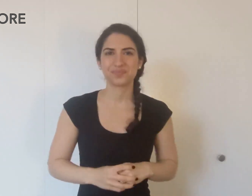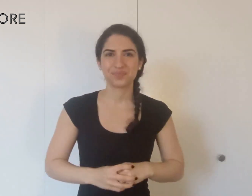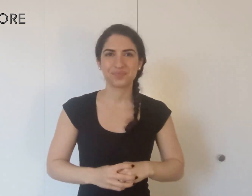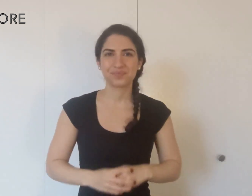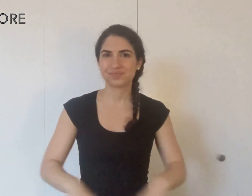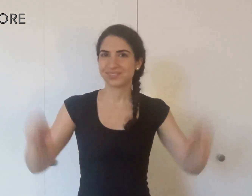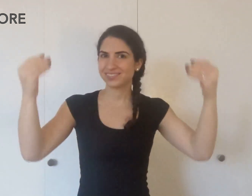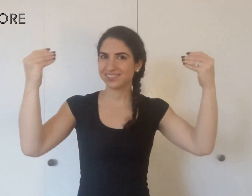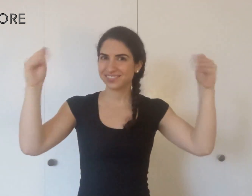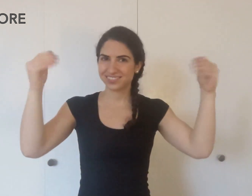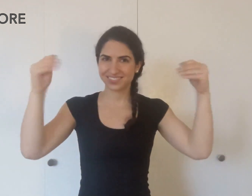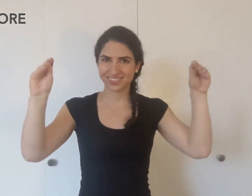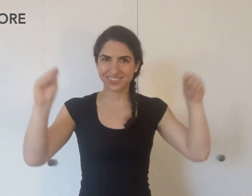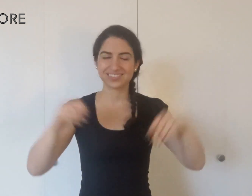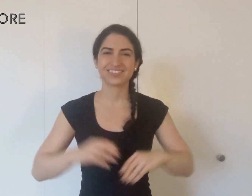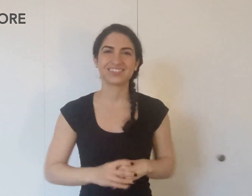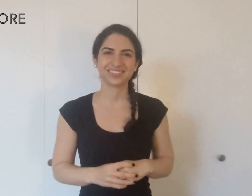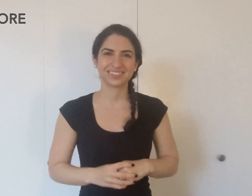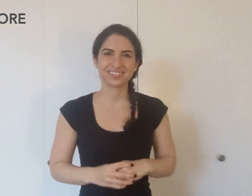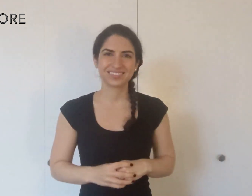STORE